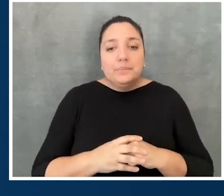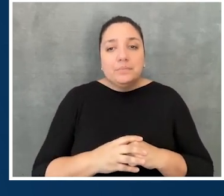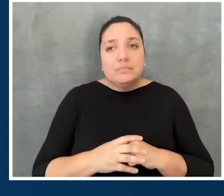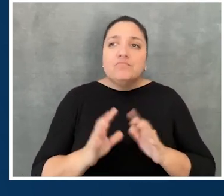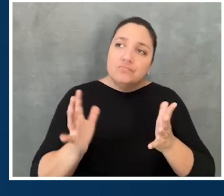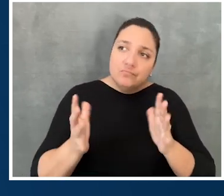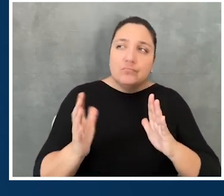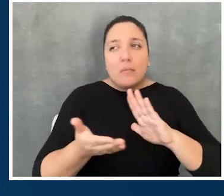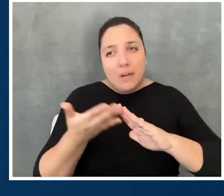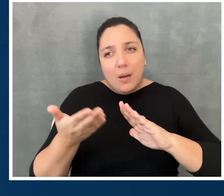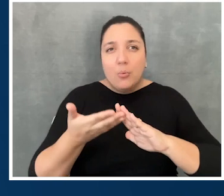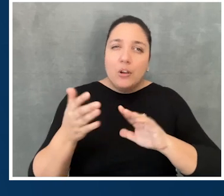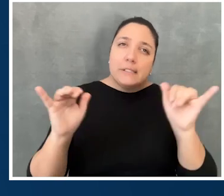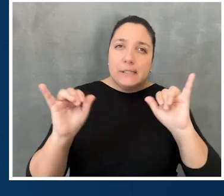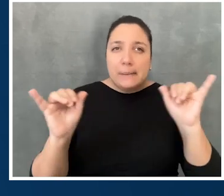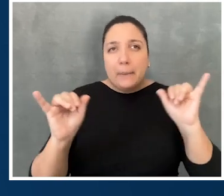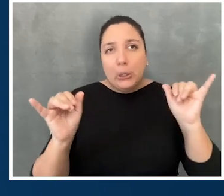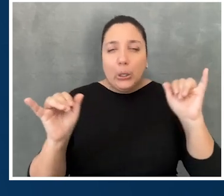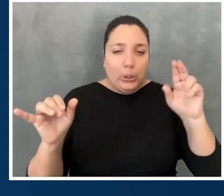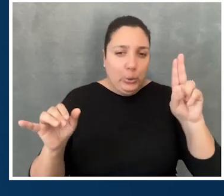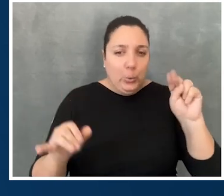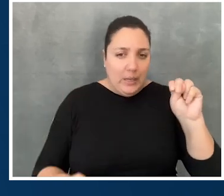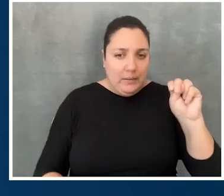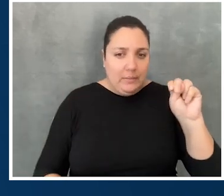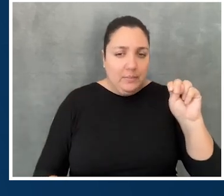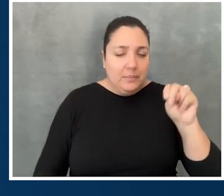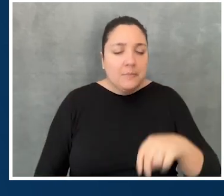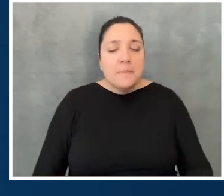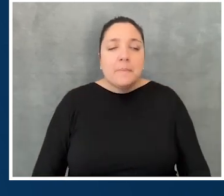similarly to the UN, the United Nations,